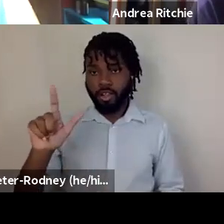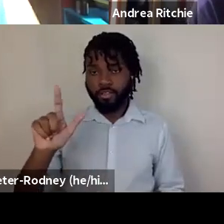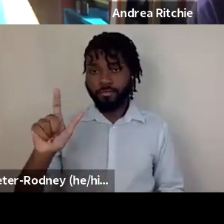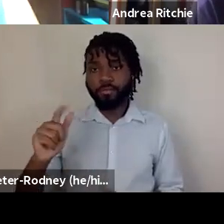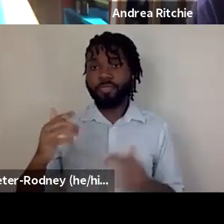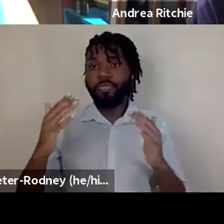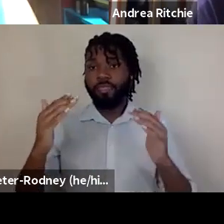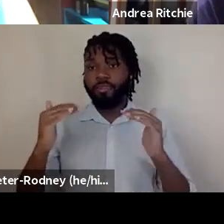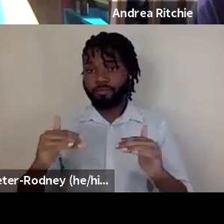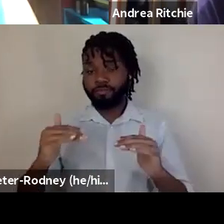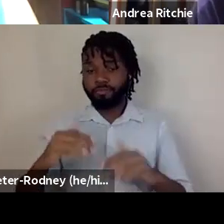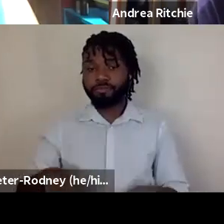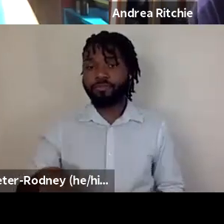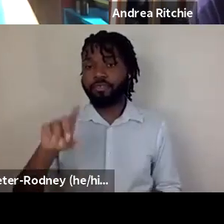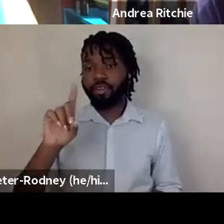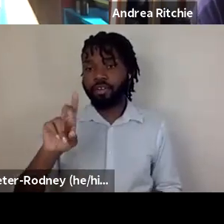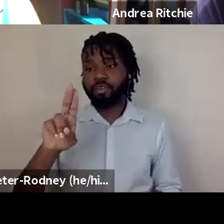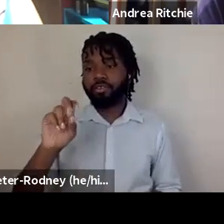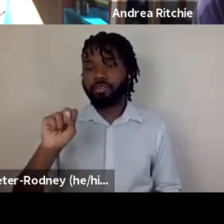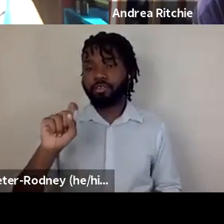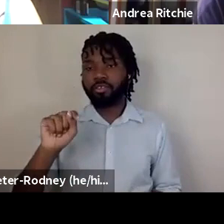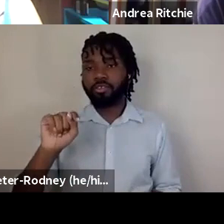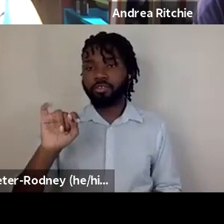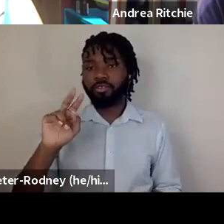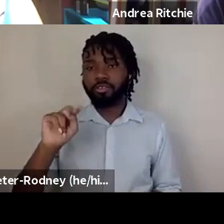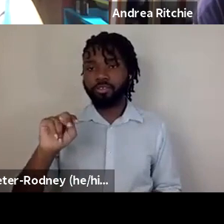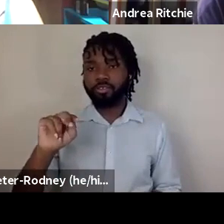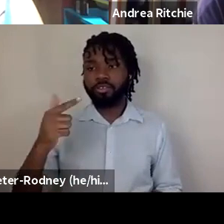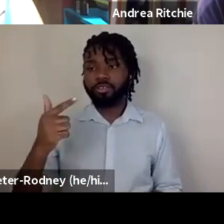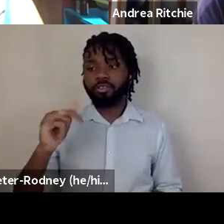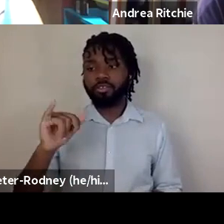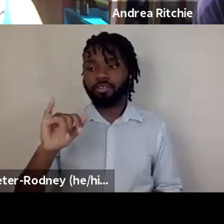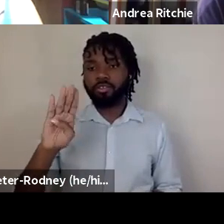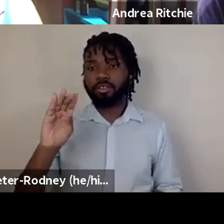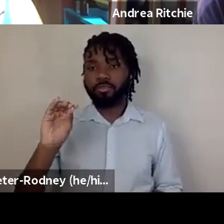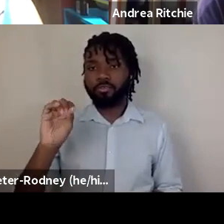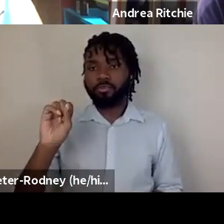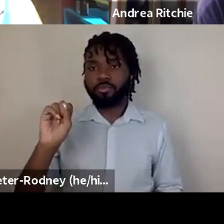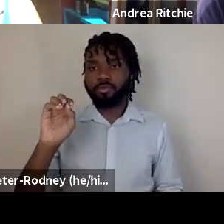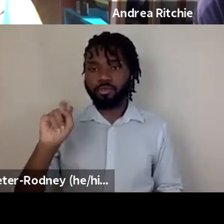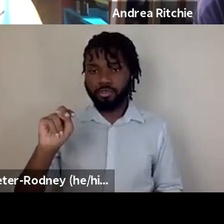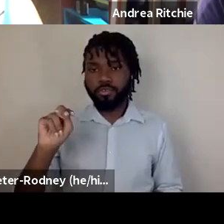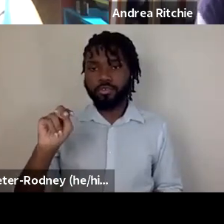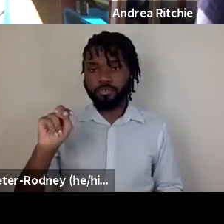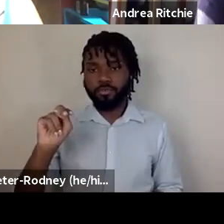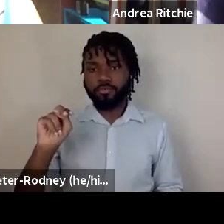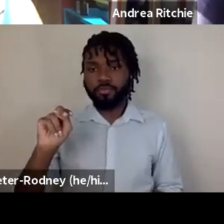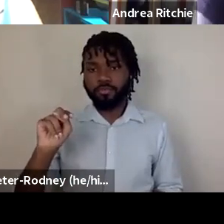Dustin Gibson, D-U-S-T-I-N G-I-B-S-O-N; and so many more.